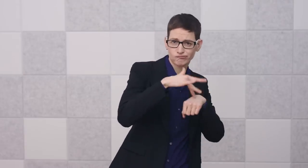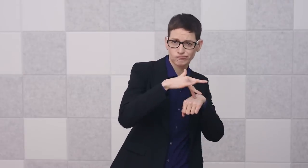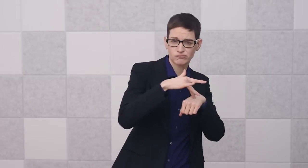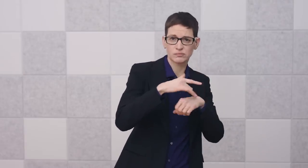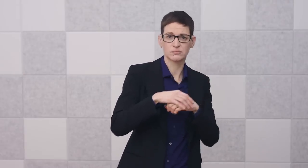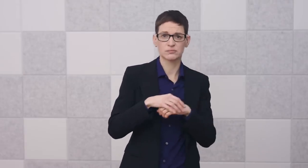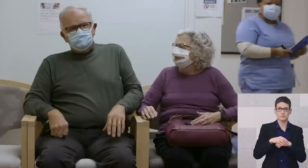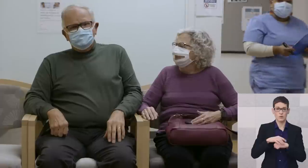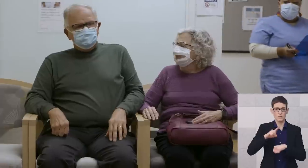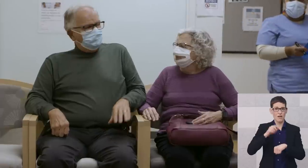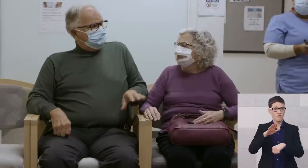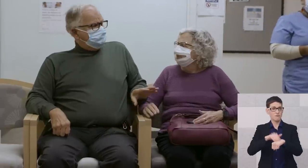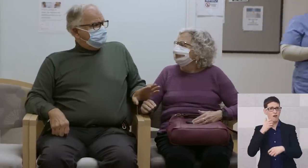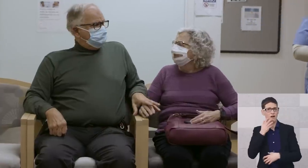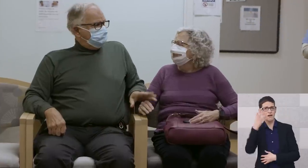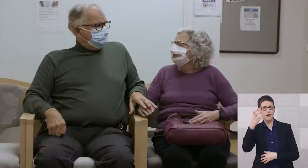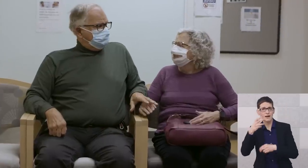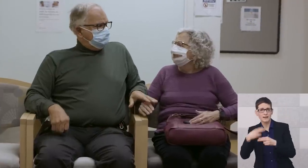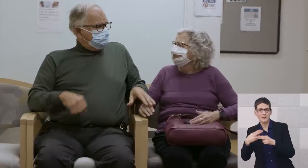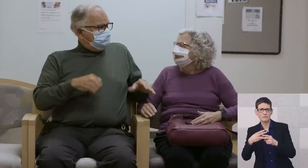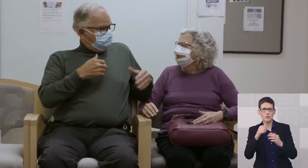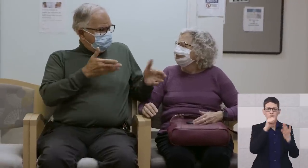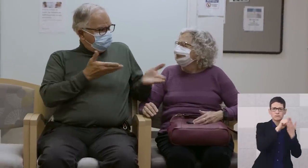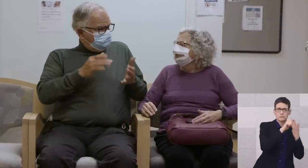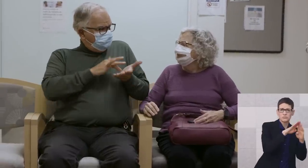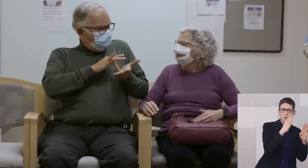DeafBlind people rely on tactile information.